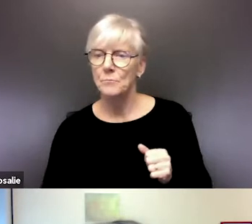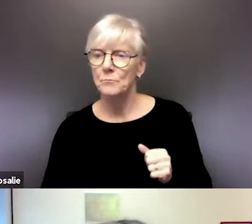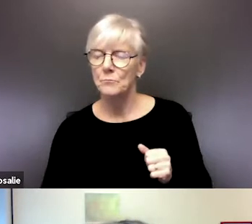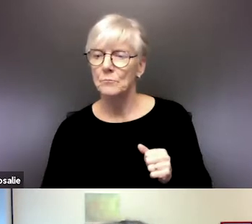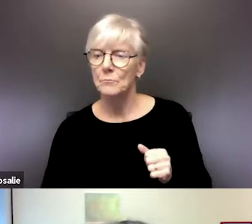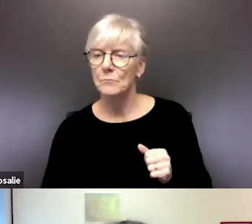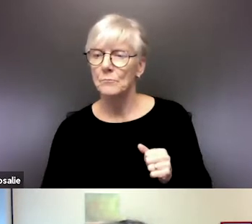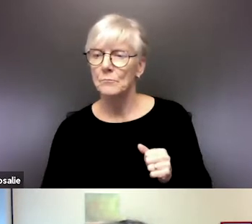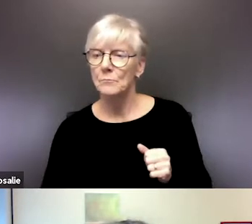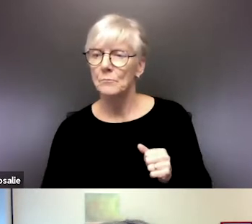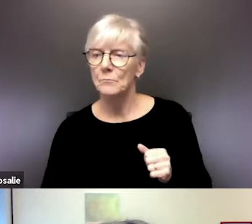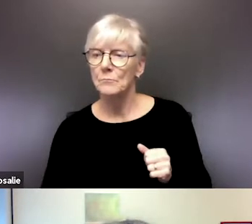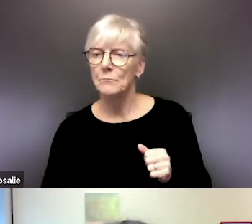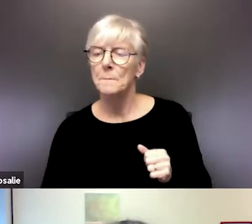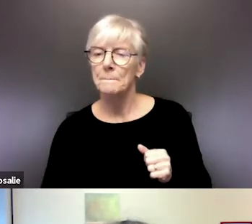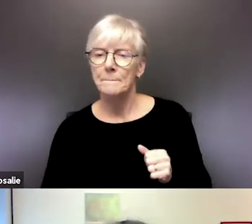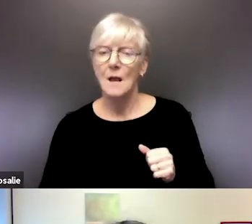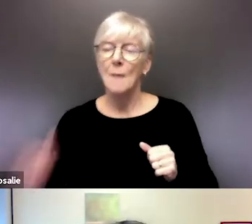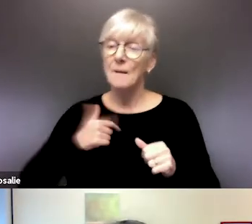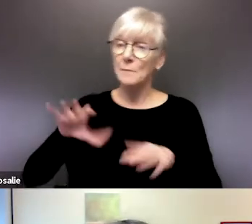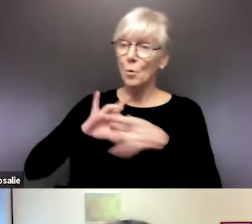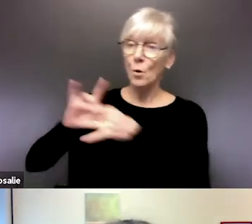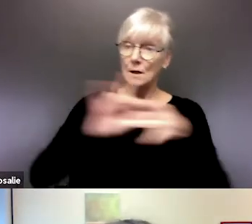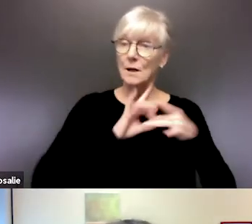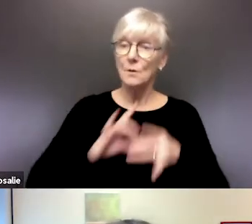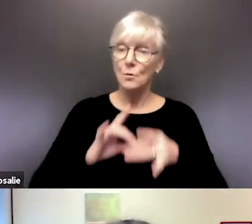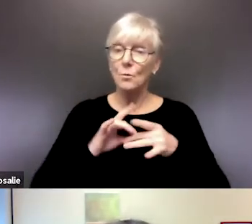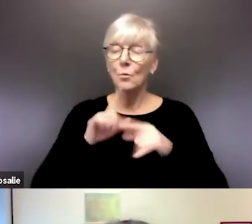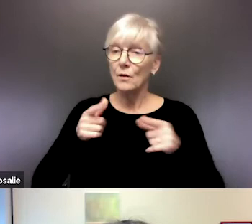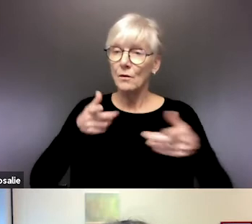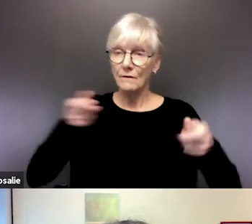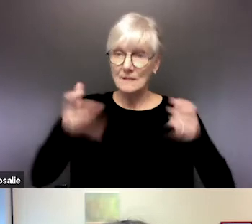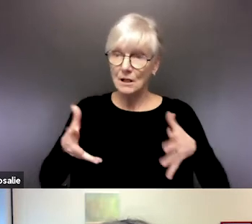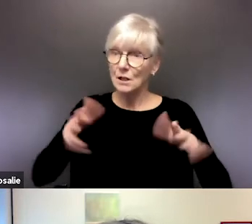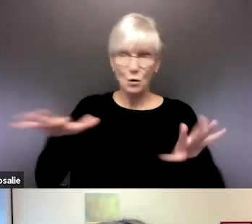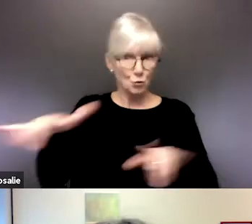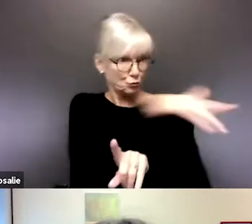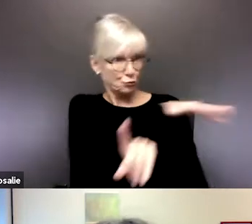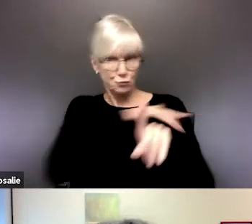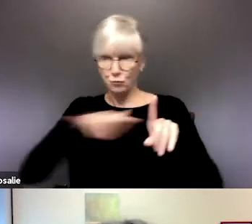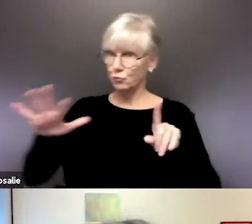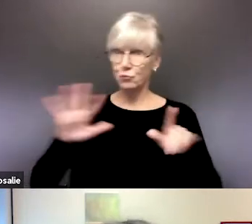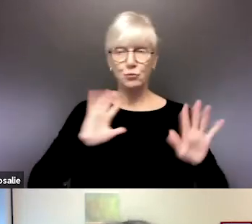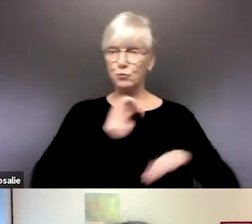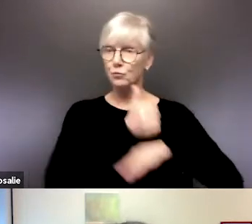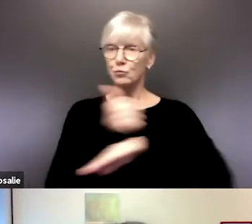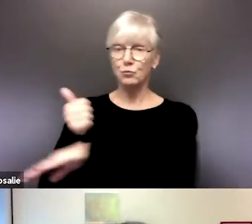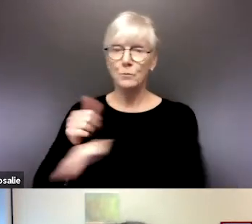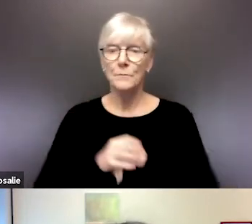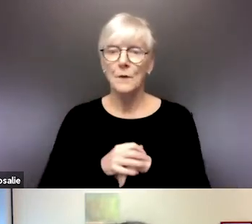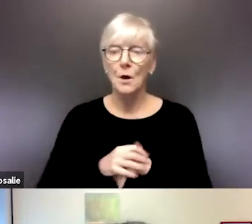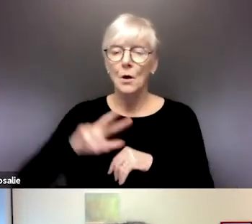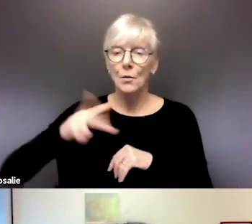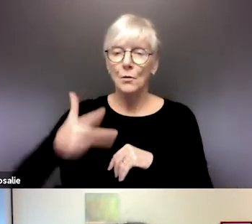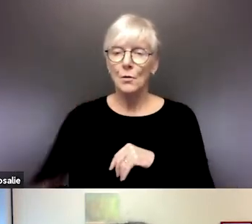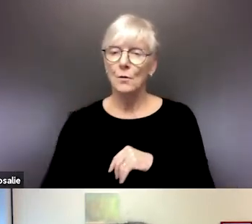coordinated by neutral facilitators. The third part presents the details, the seven